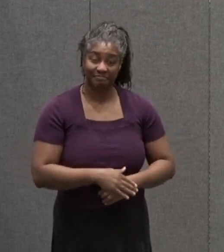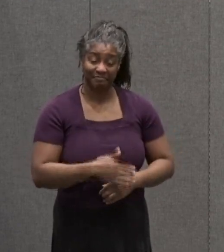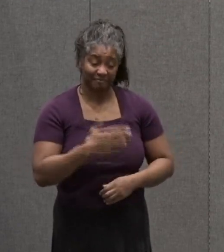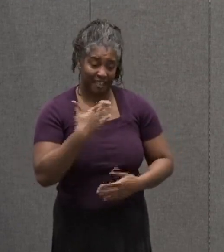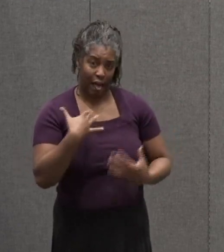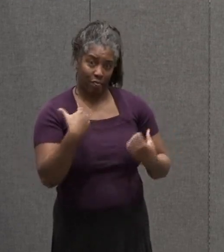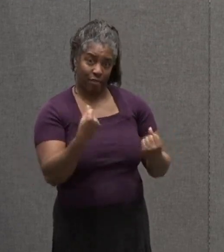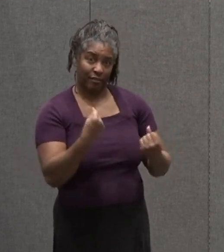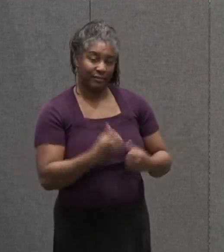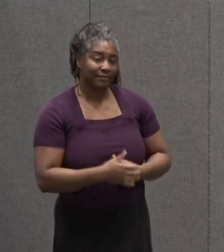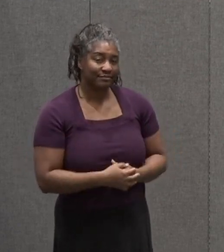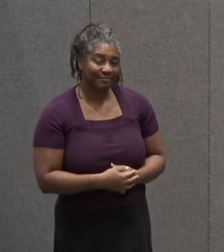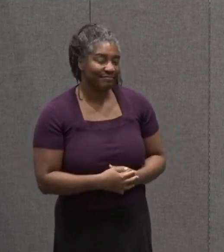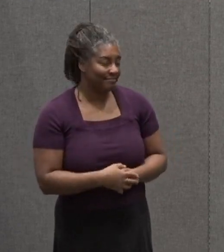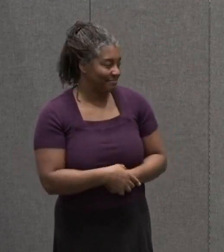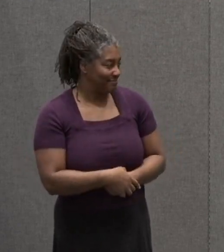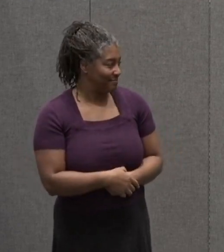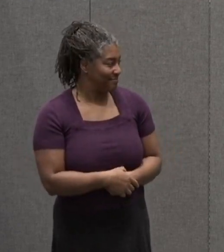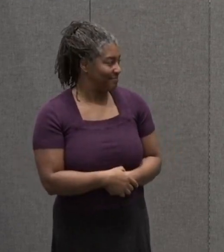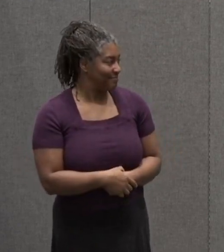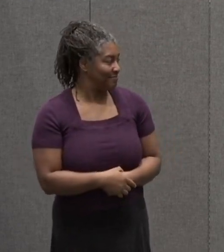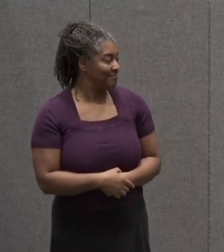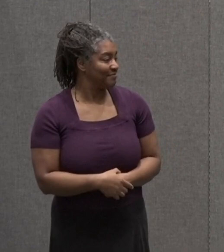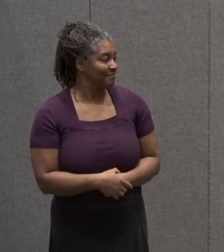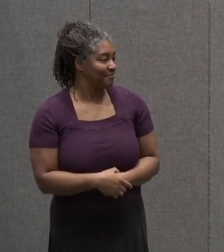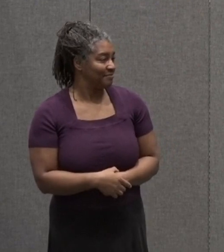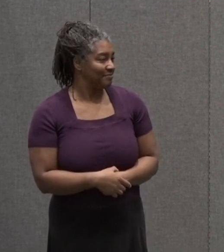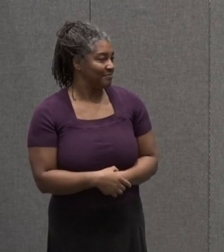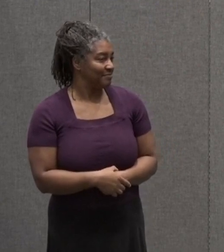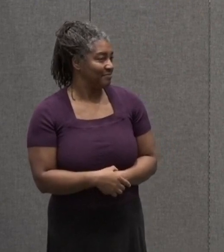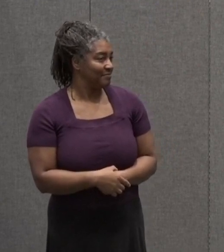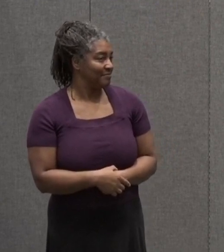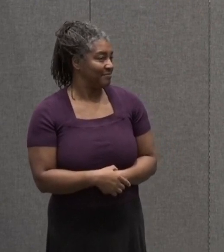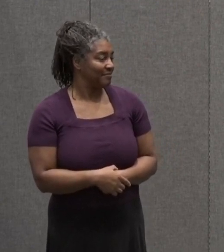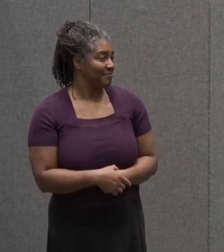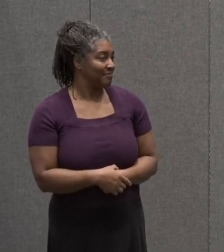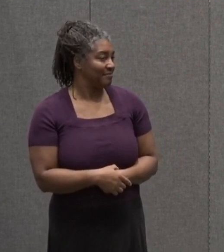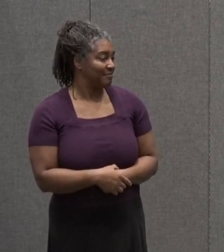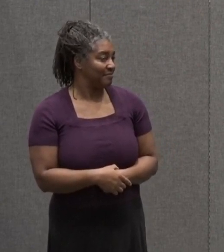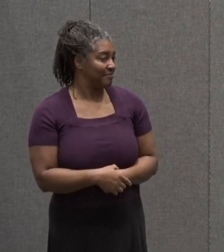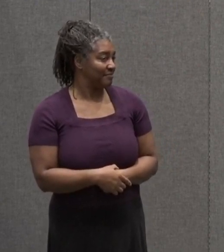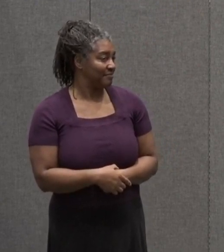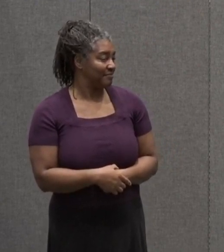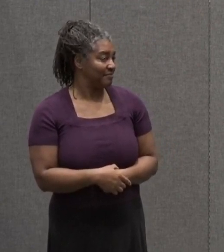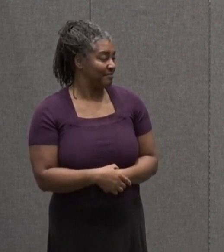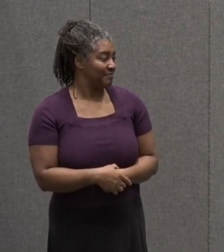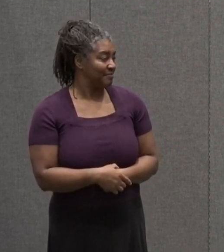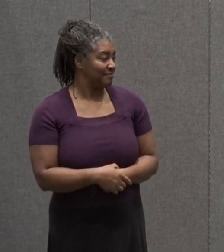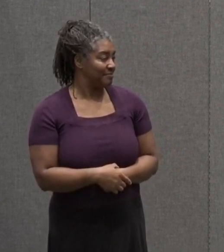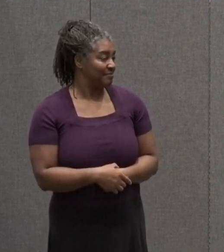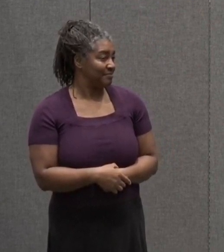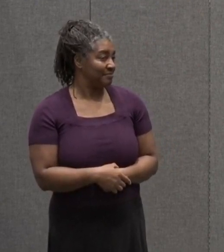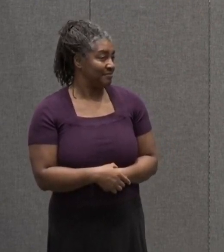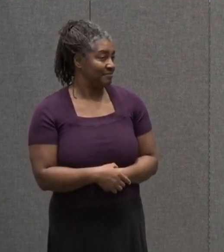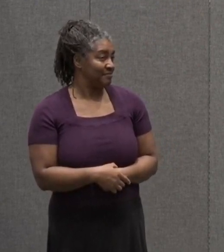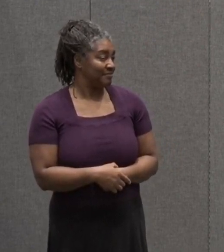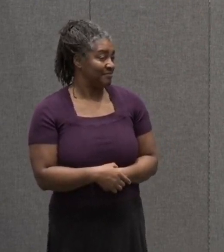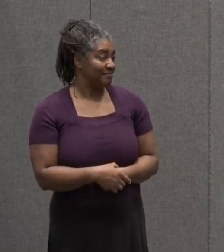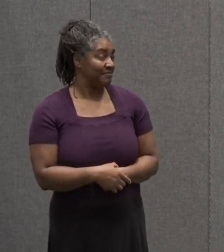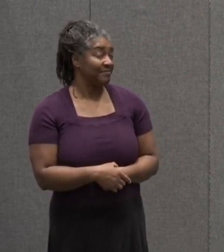Every little cell in my body is well Reach out further Reach, get up on your toes.